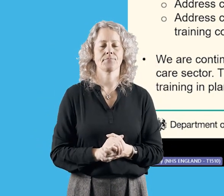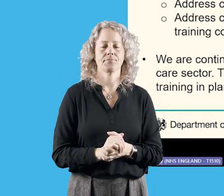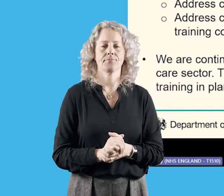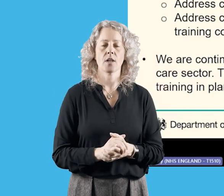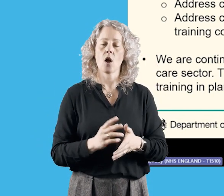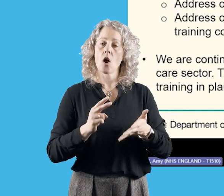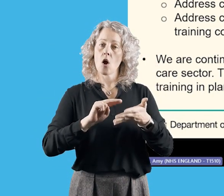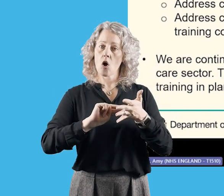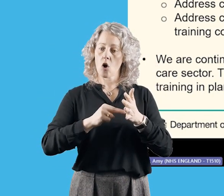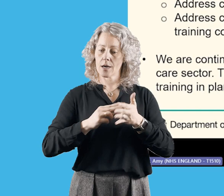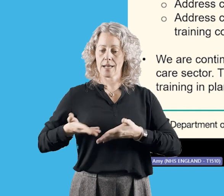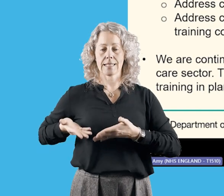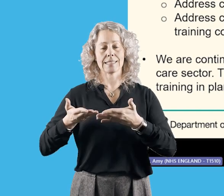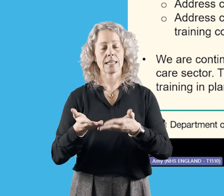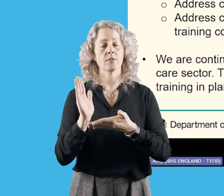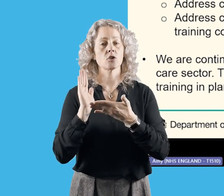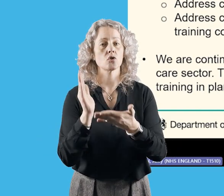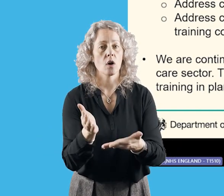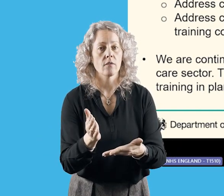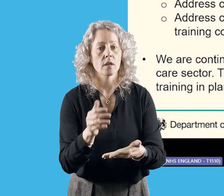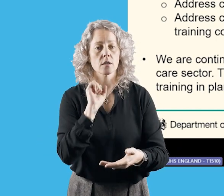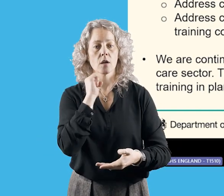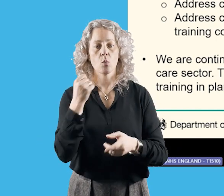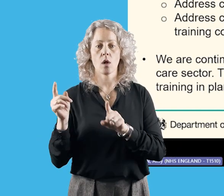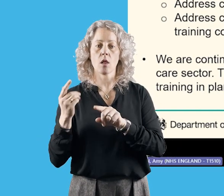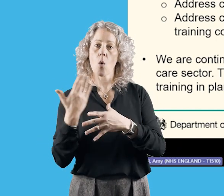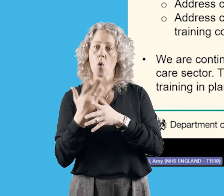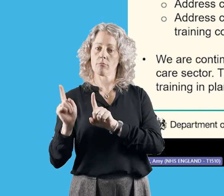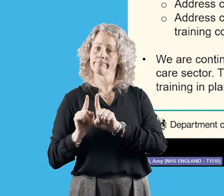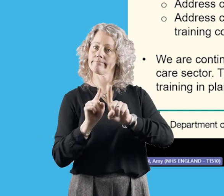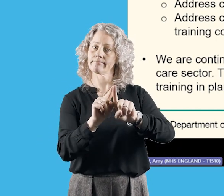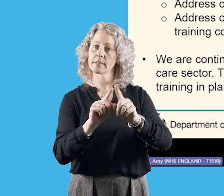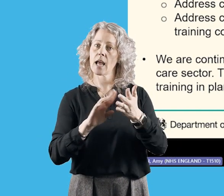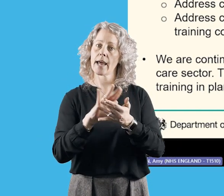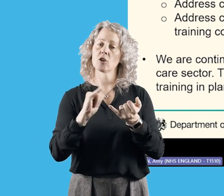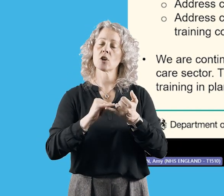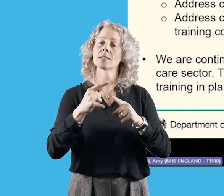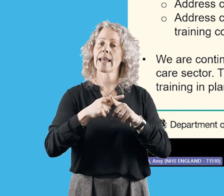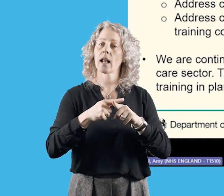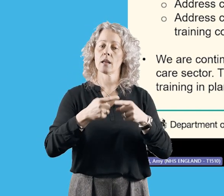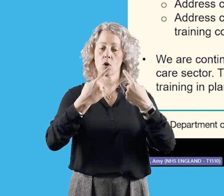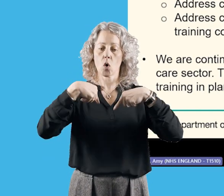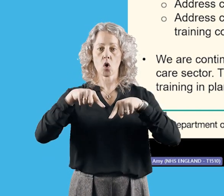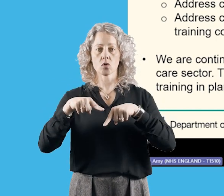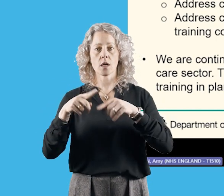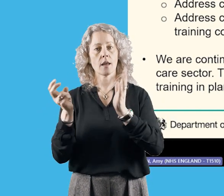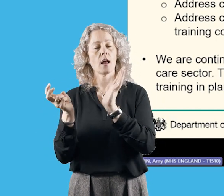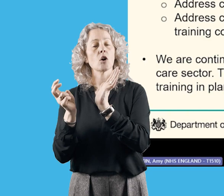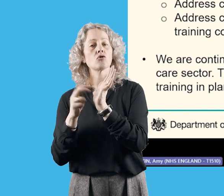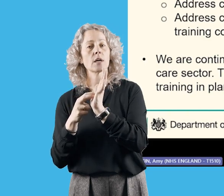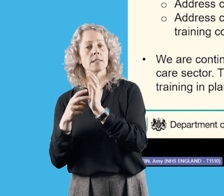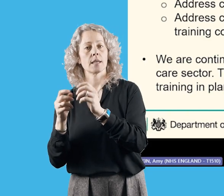this service will work alongside NHS England and ourselves and the accreditation body when that is confirmed, to ensure that all